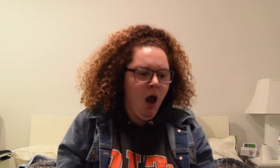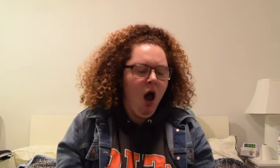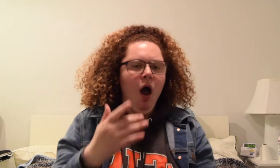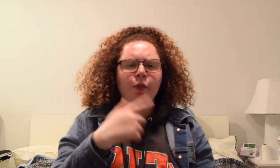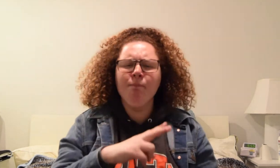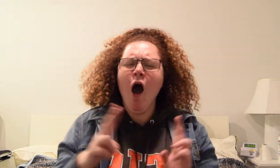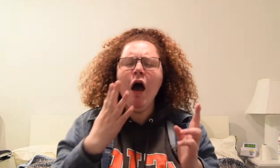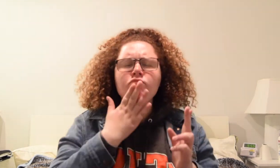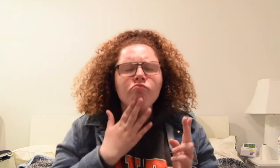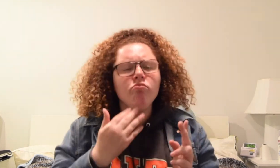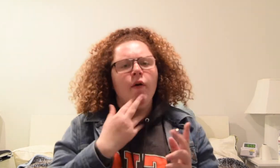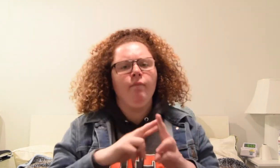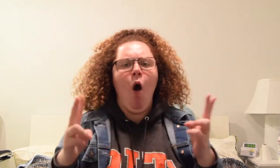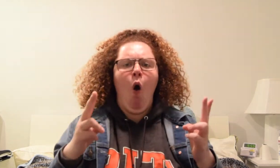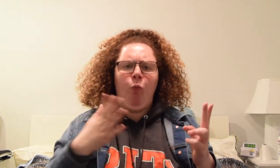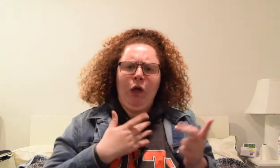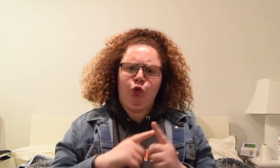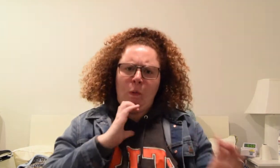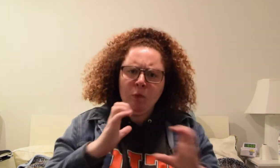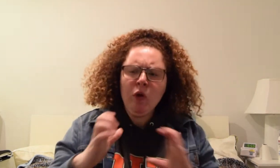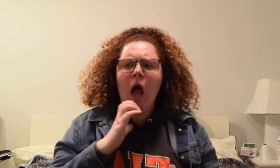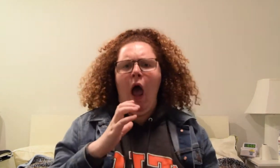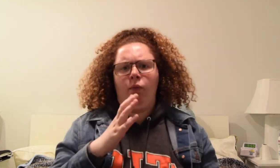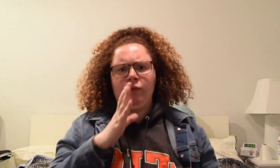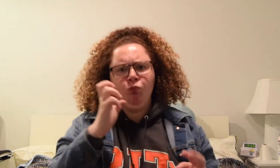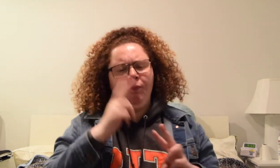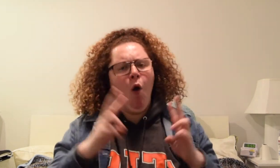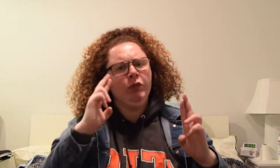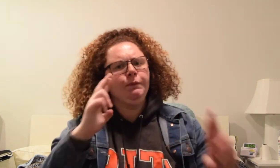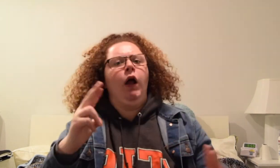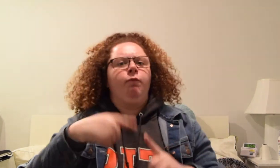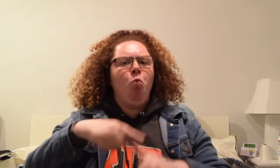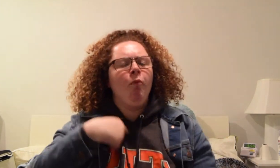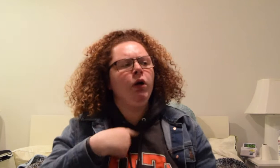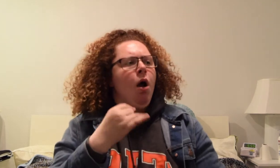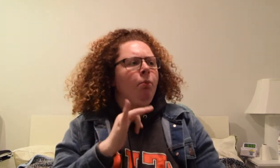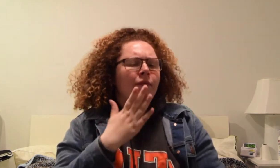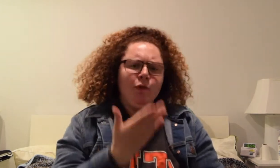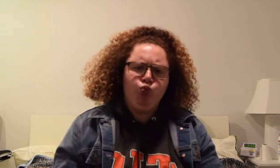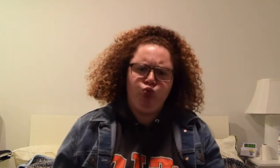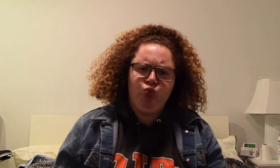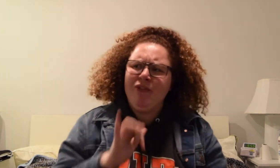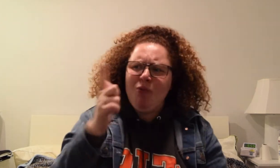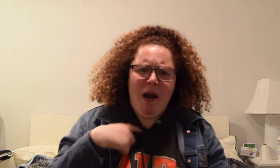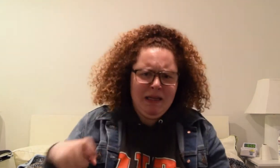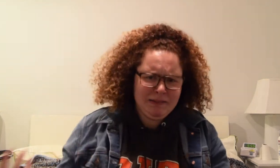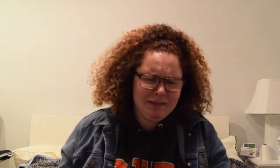But yeah, they're really sweet, willing to communicate, and being respectful with me Like thank you, that's all I need